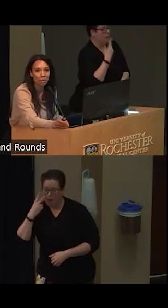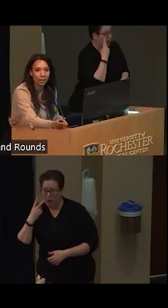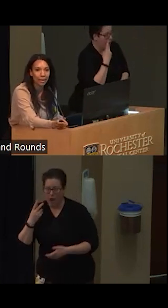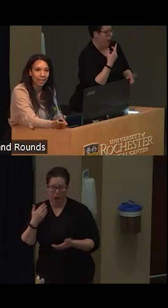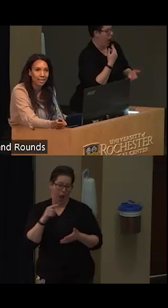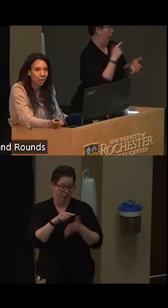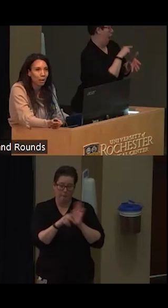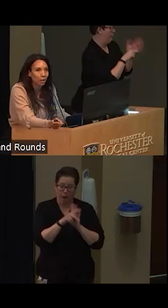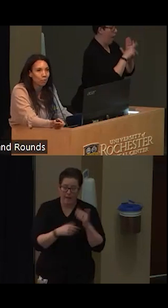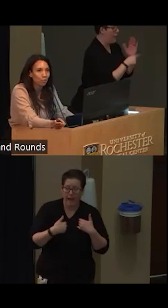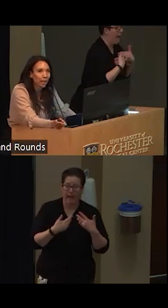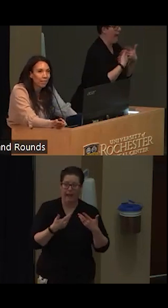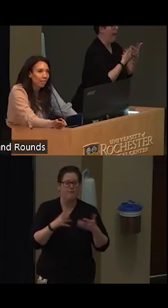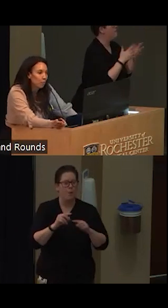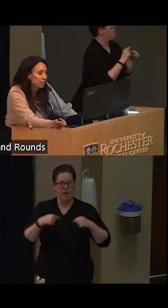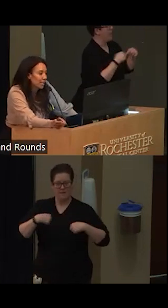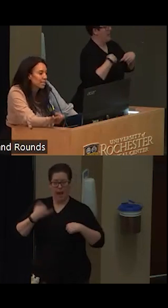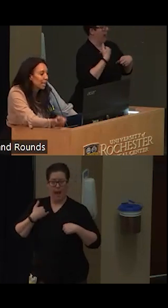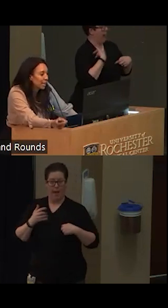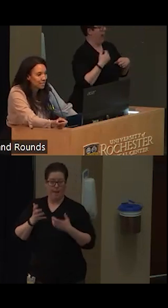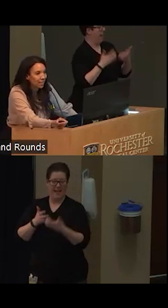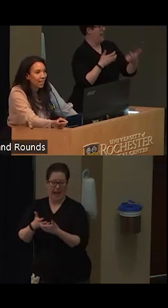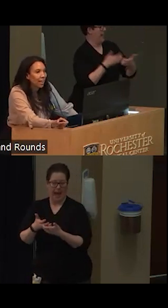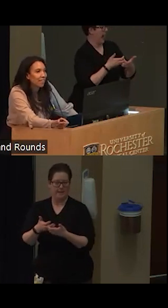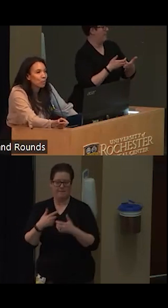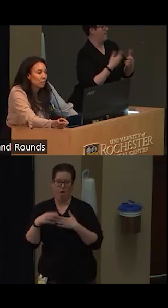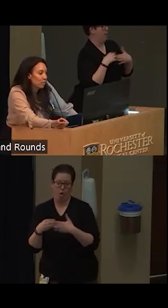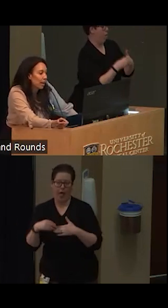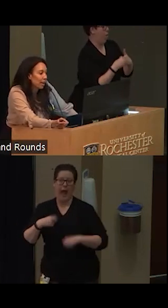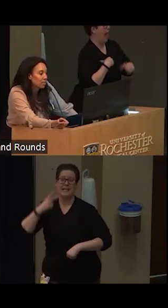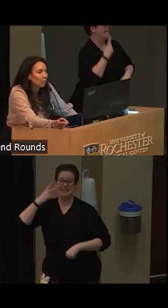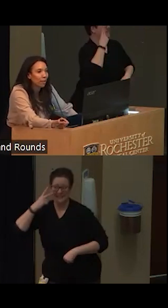able to recognize the problem right they're able to they see it and then what do you do next well